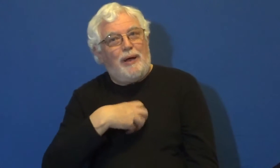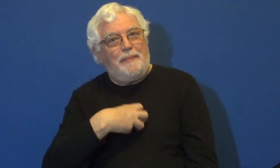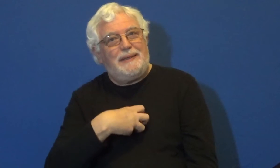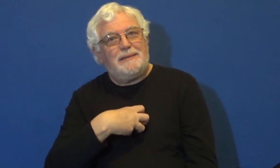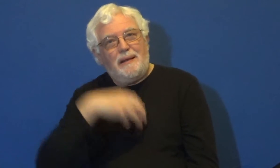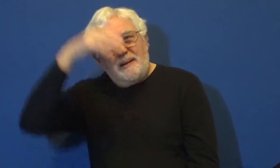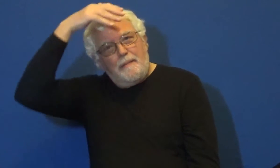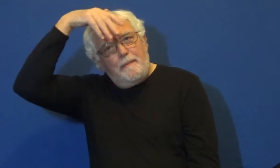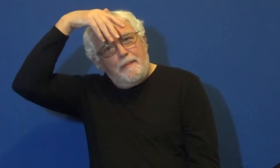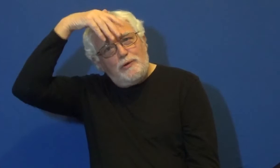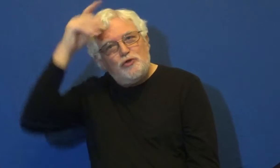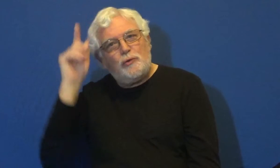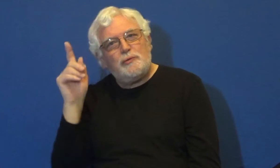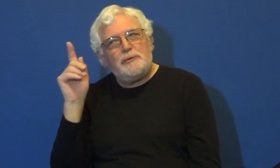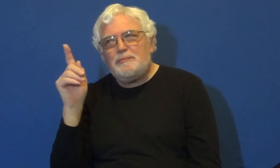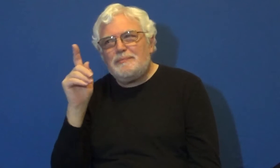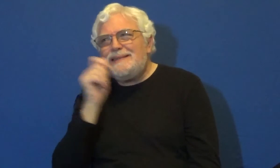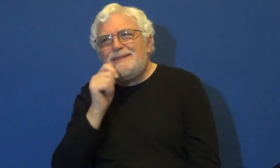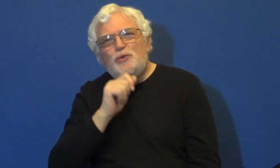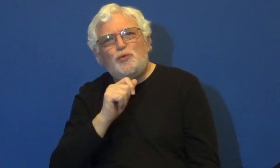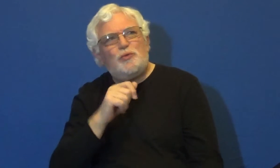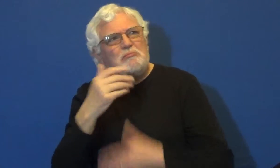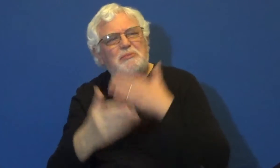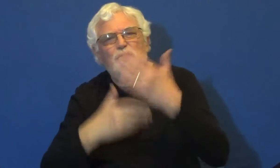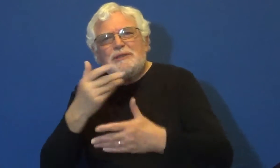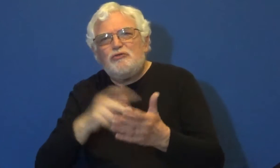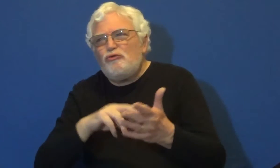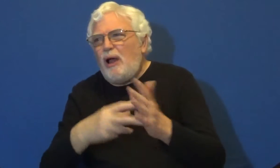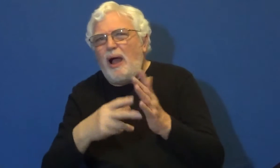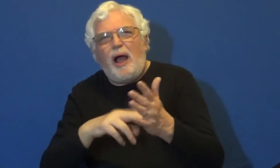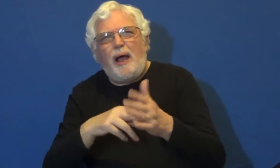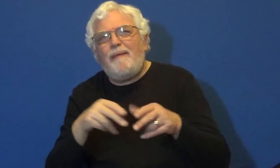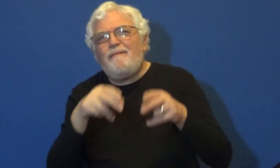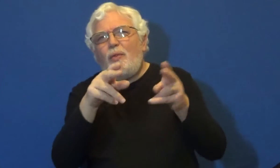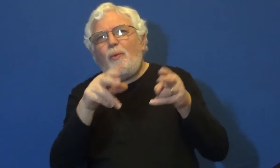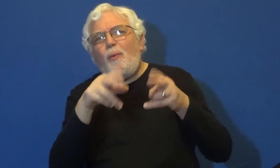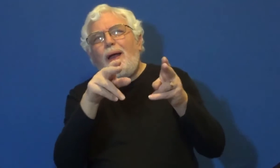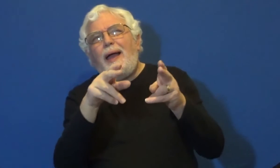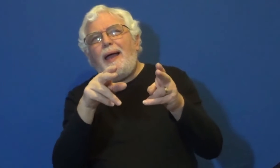and used when describing plans for the way ahead for the country as a whole.